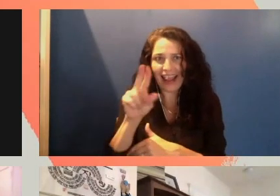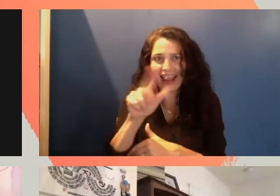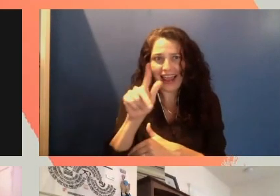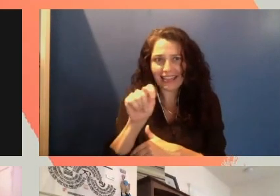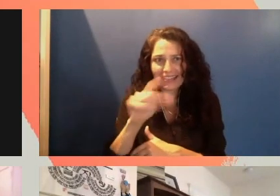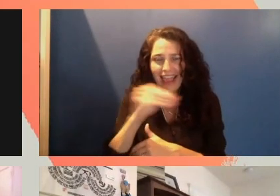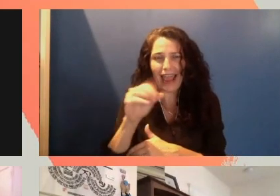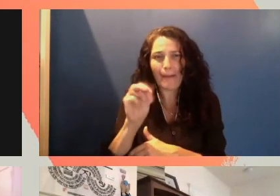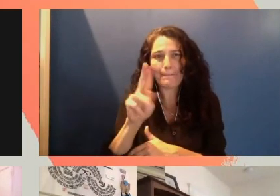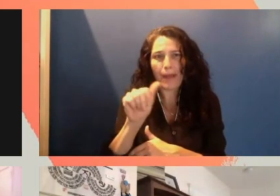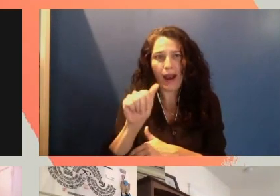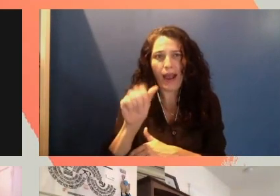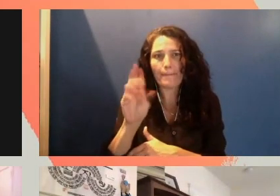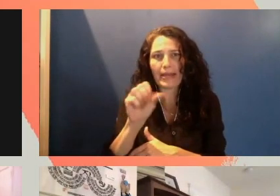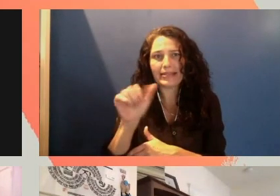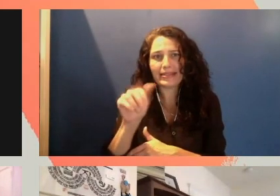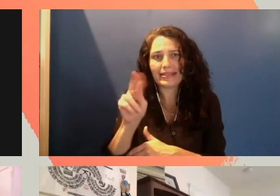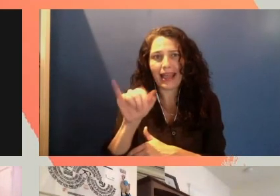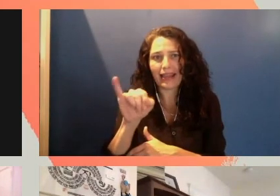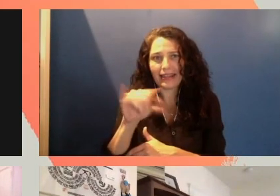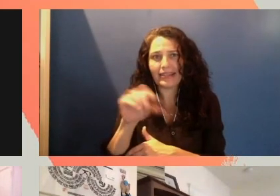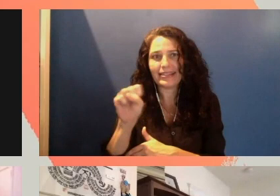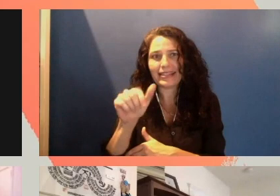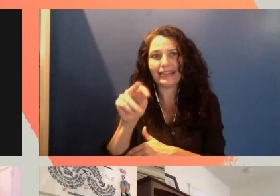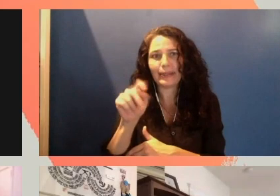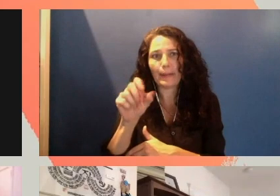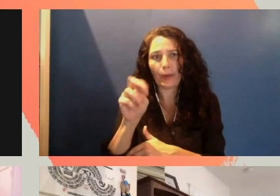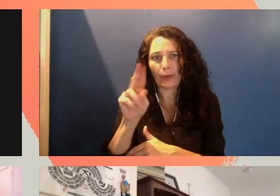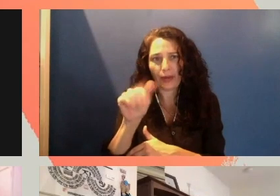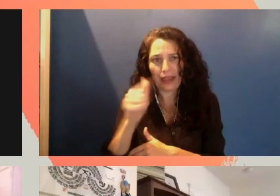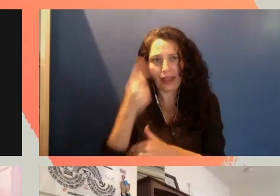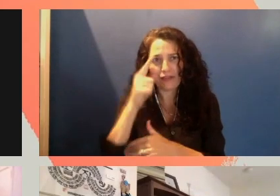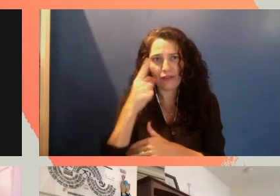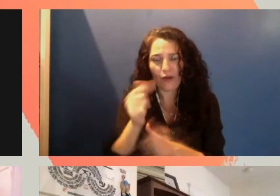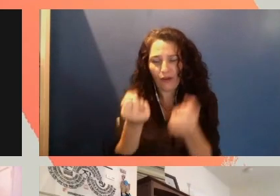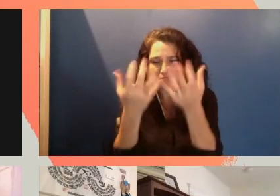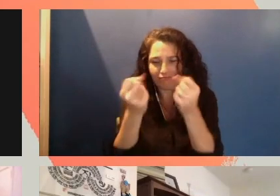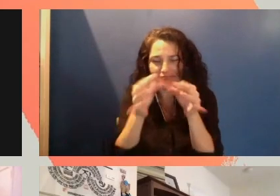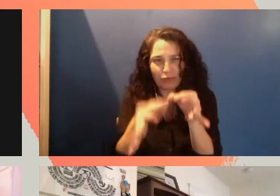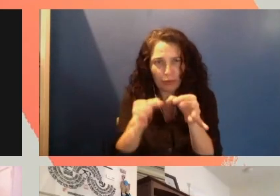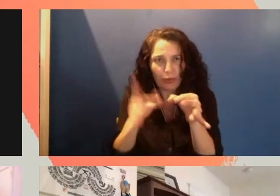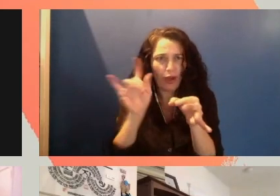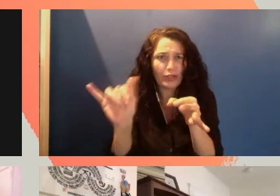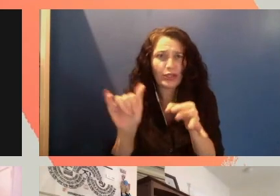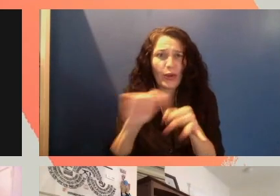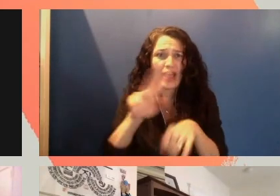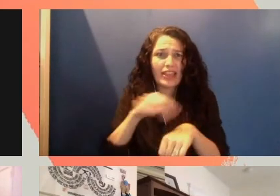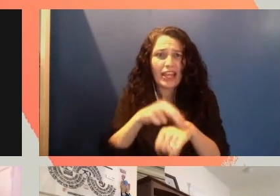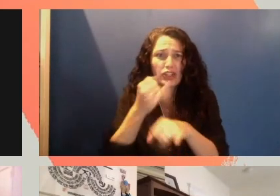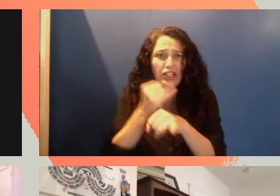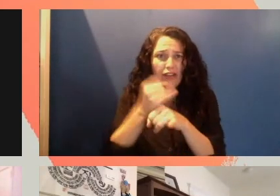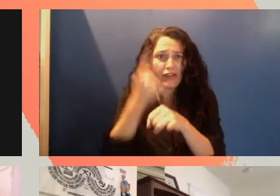and the National Captioning Institute for live captioning. And all of you who joined us today,